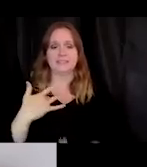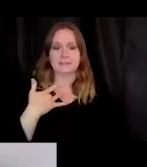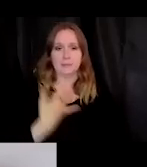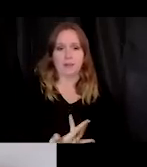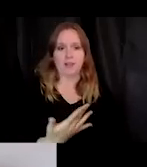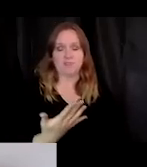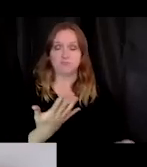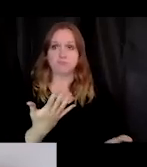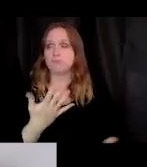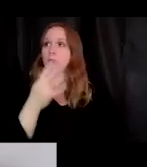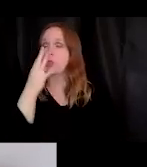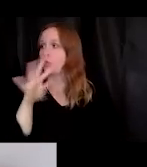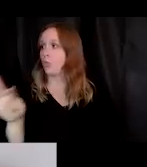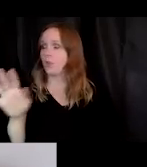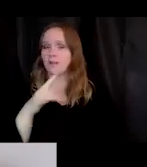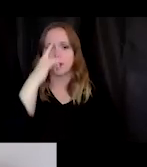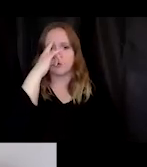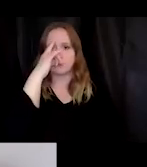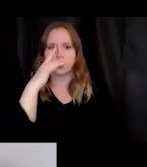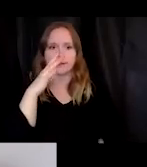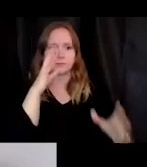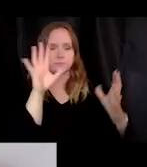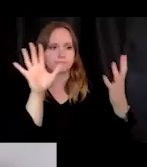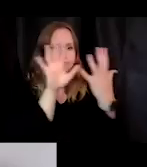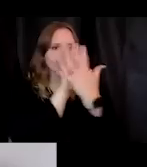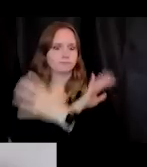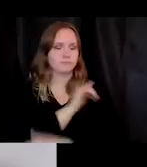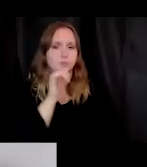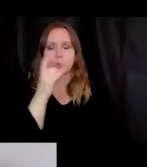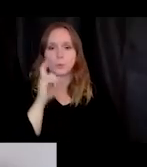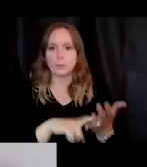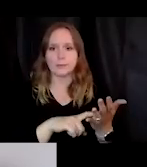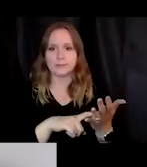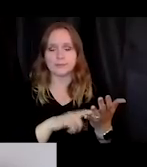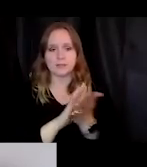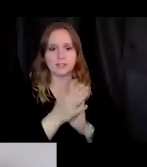Their brains adapt to the clutter and it becomes normal. Typical.